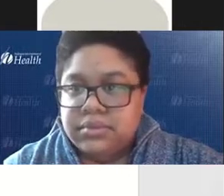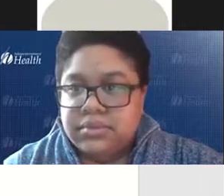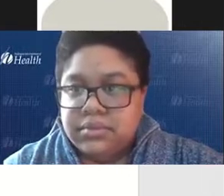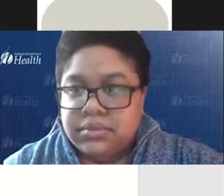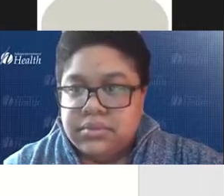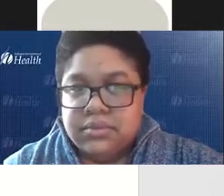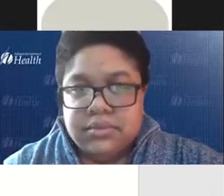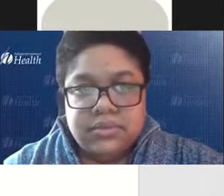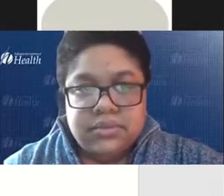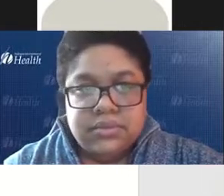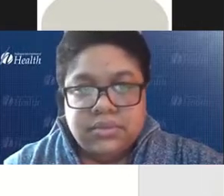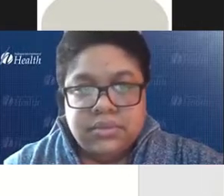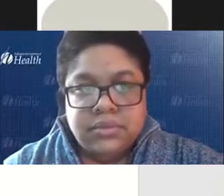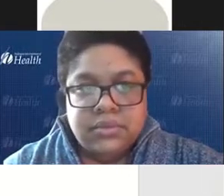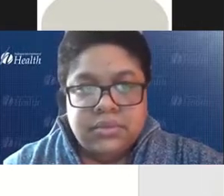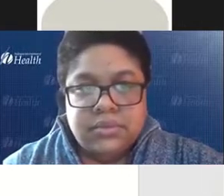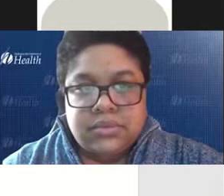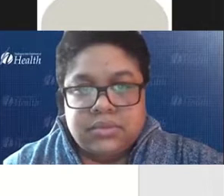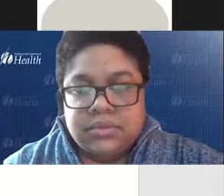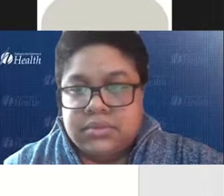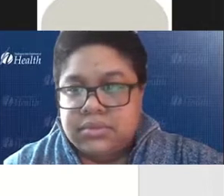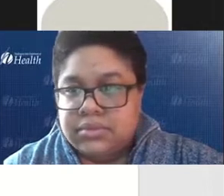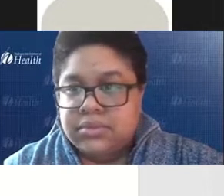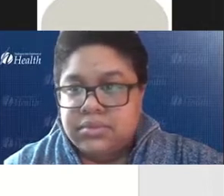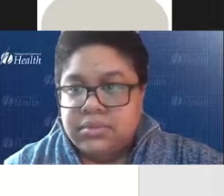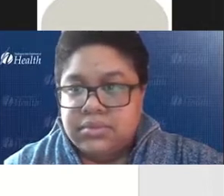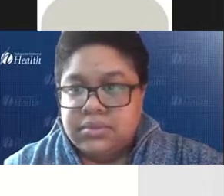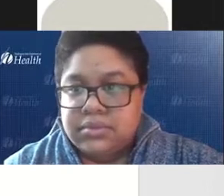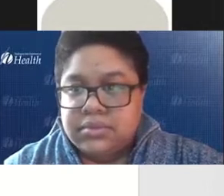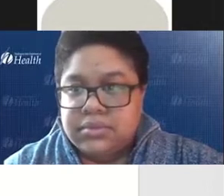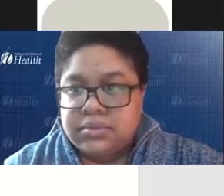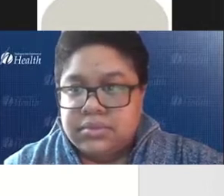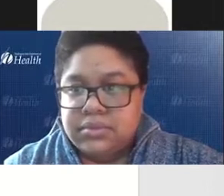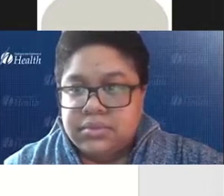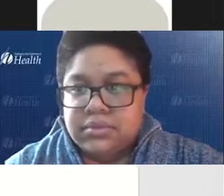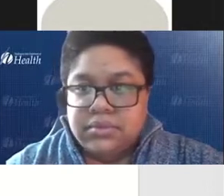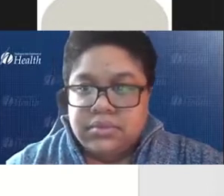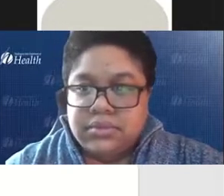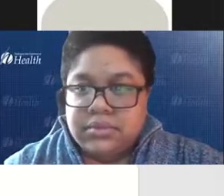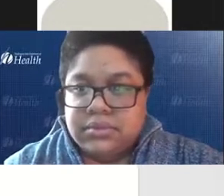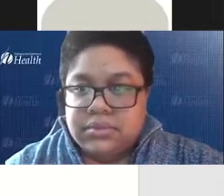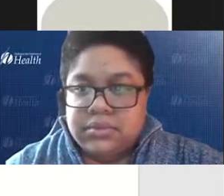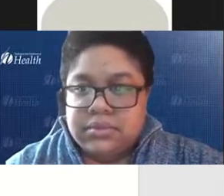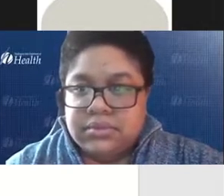The training content, the statute pretty much has a fair amount of language there